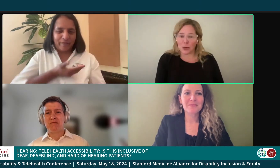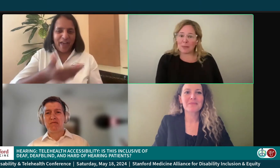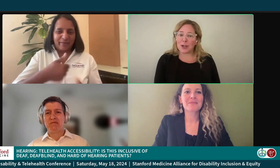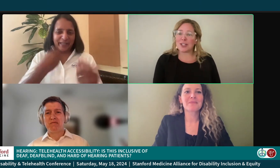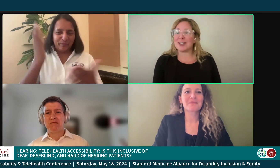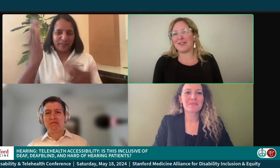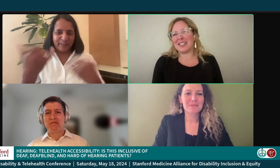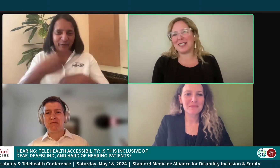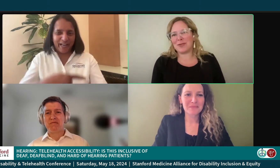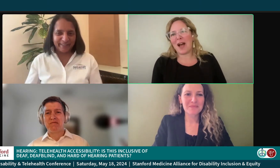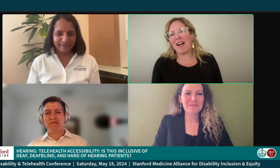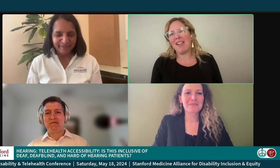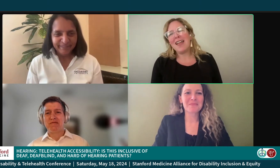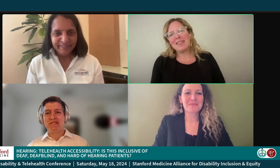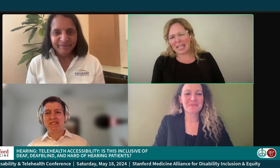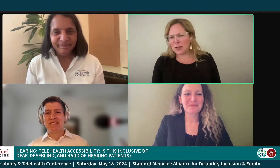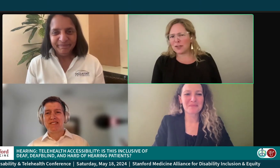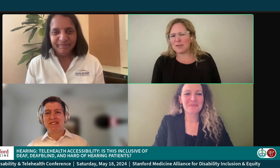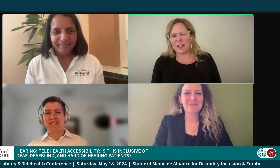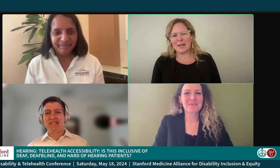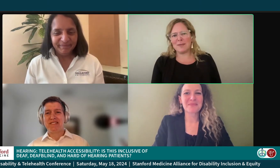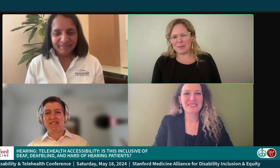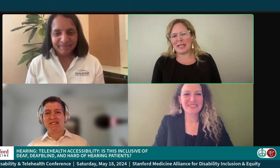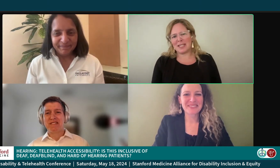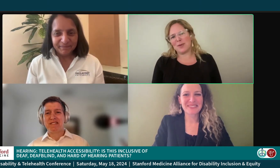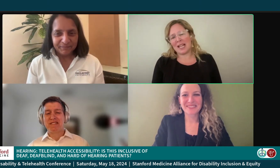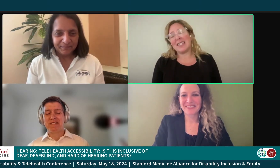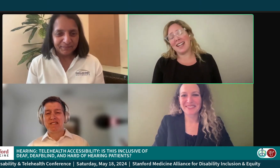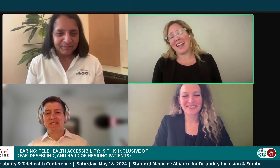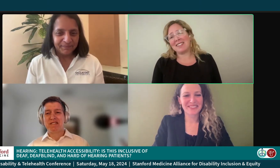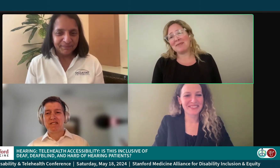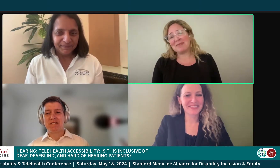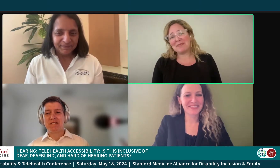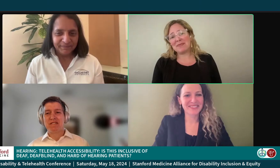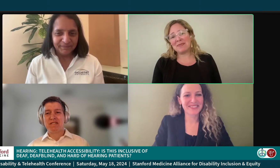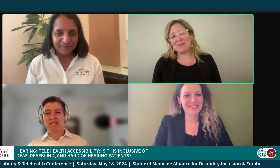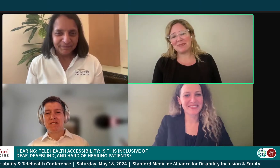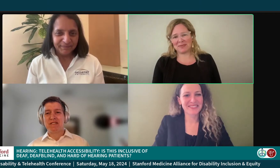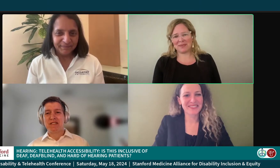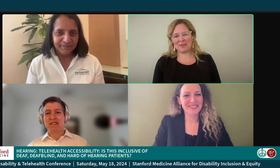in-person services as well. Thank you for inviting me to present today.